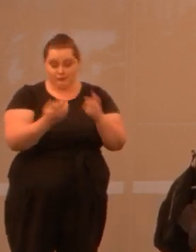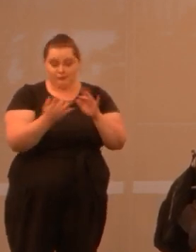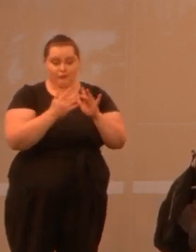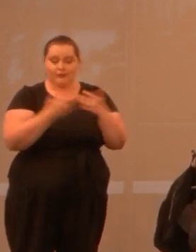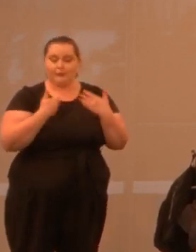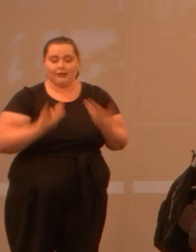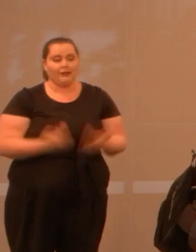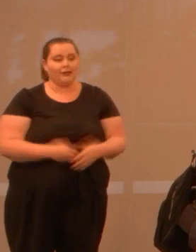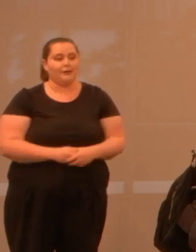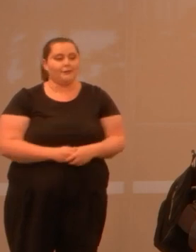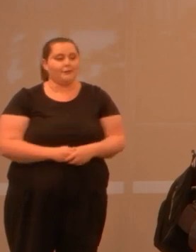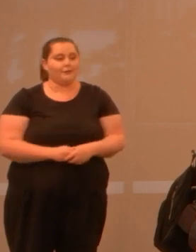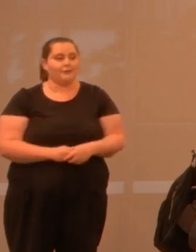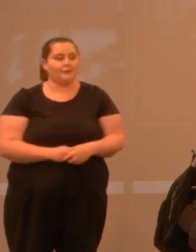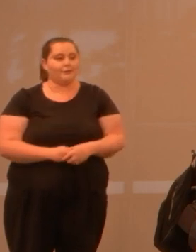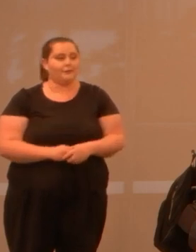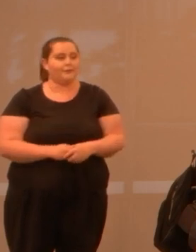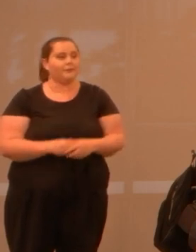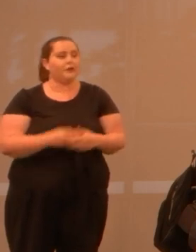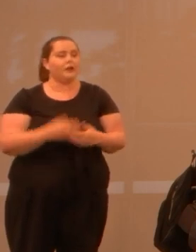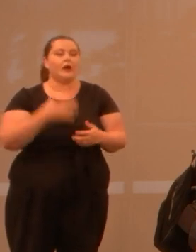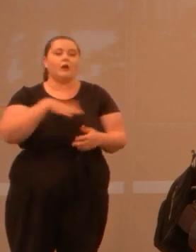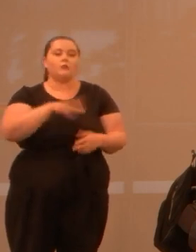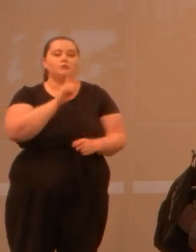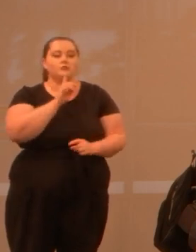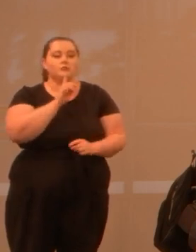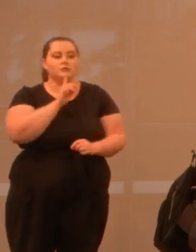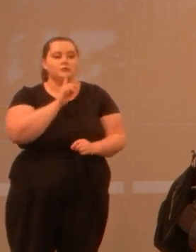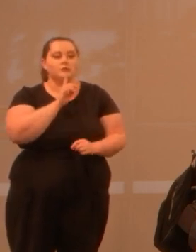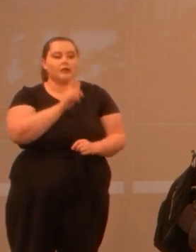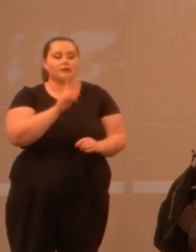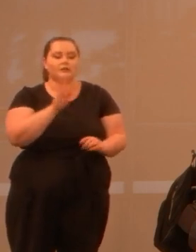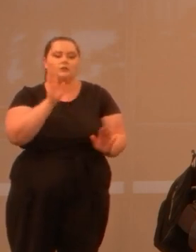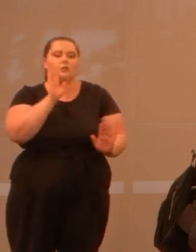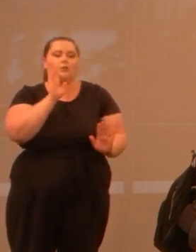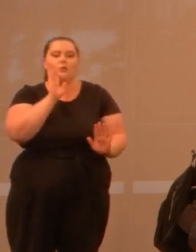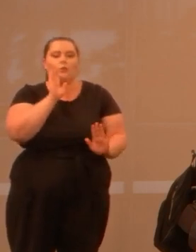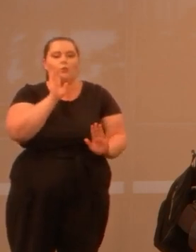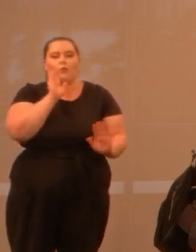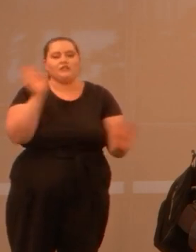I would just like to say that is absolutely wonderful to be back here again